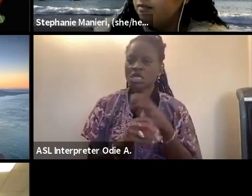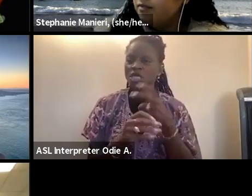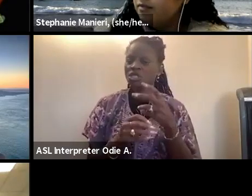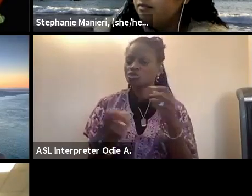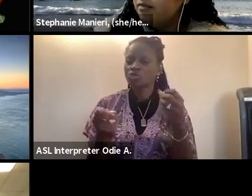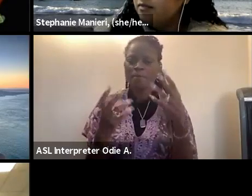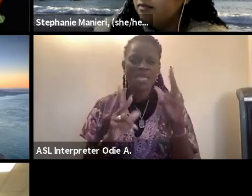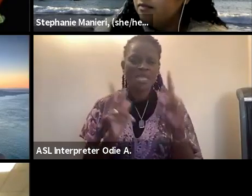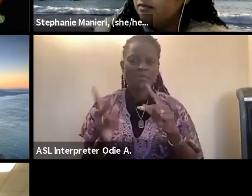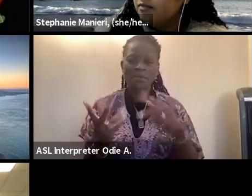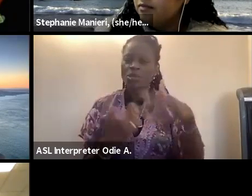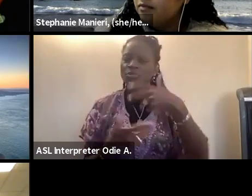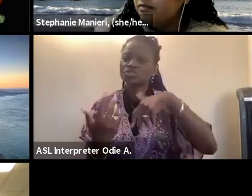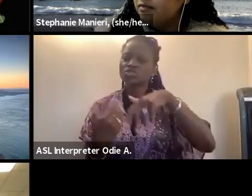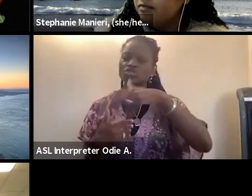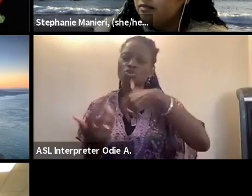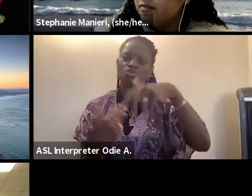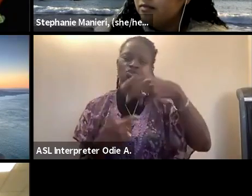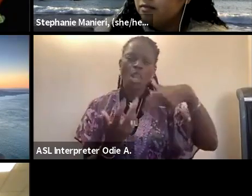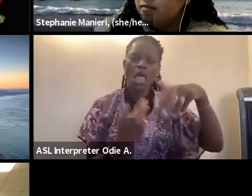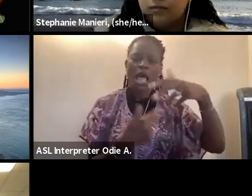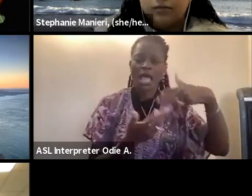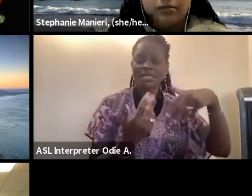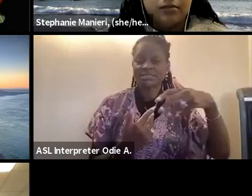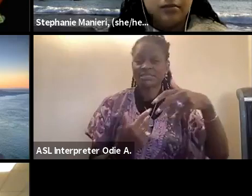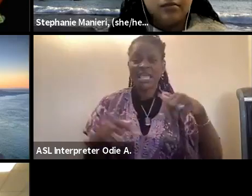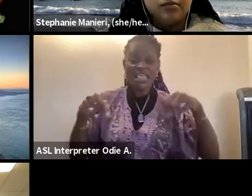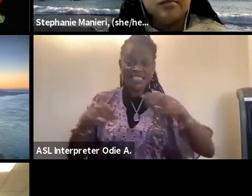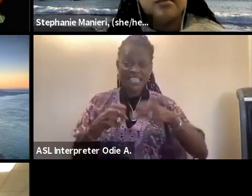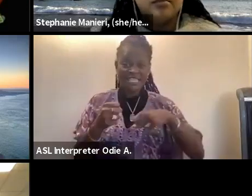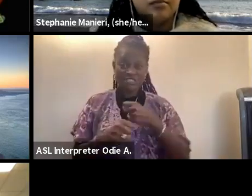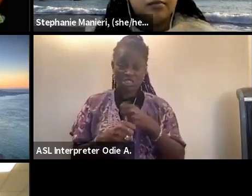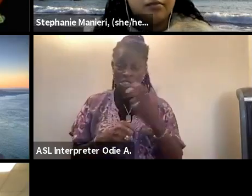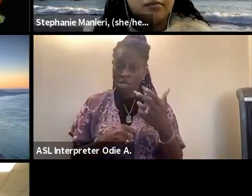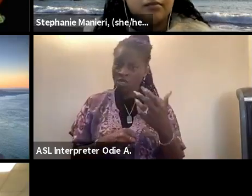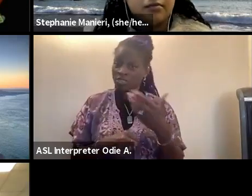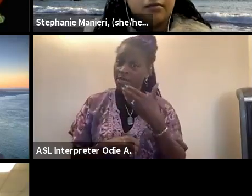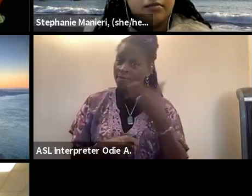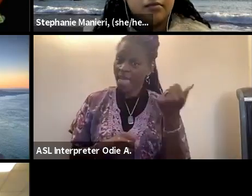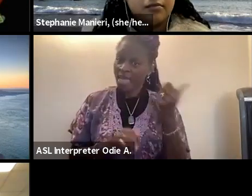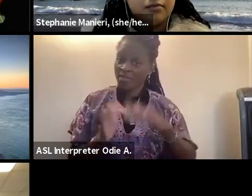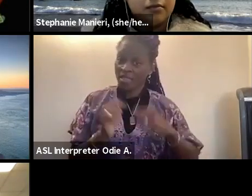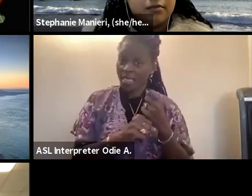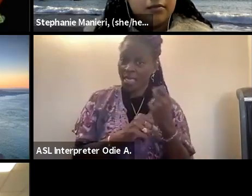And this year it's going to feel a little better to do so. But at the same time, we would love to try